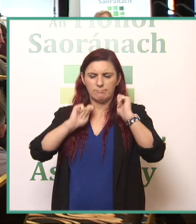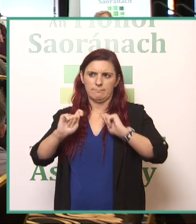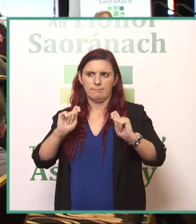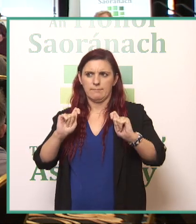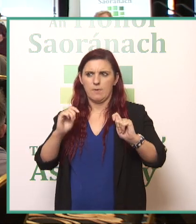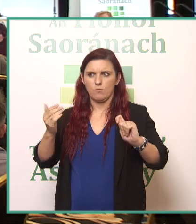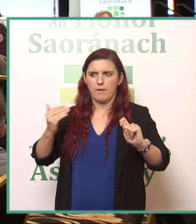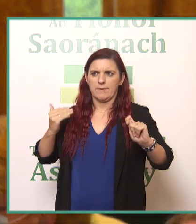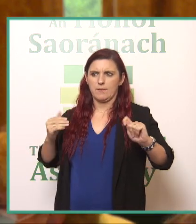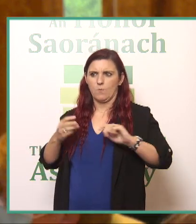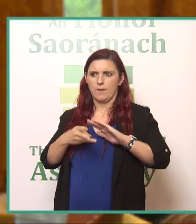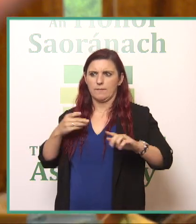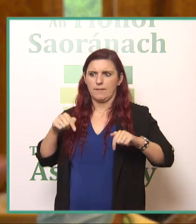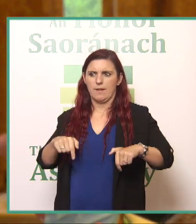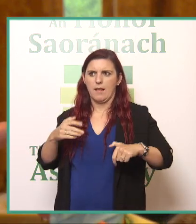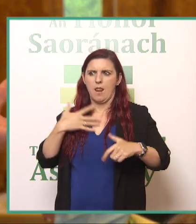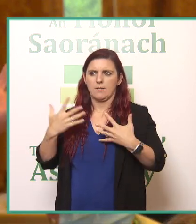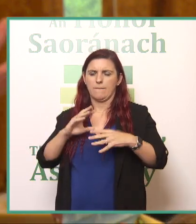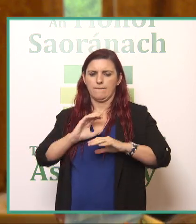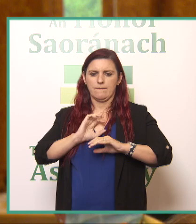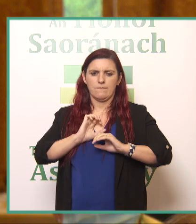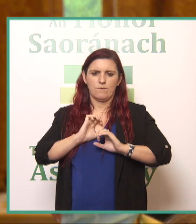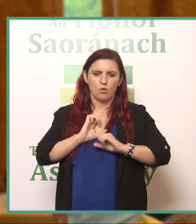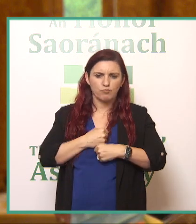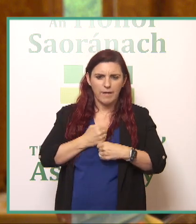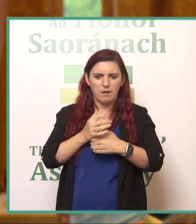few previous weeks have been here we're hearing a lot of frustration and a lot of people going oh